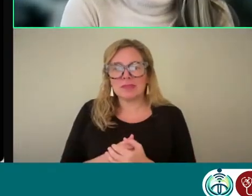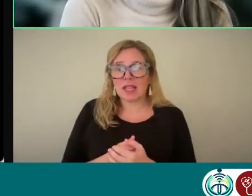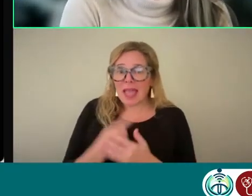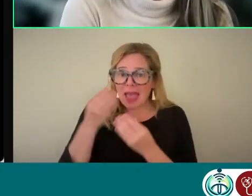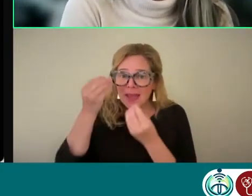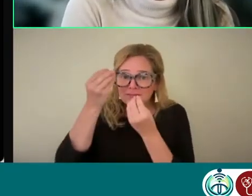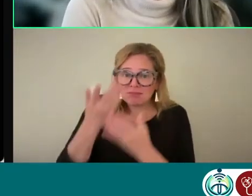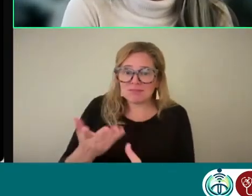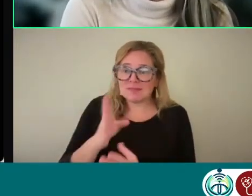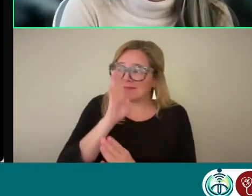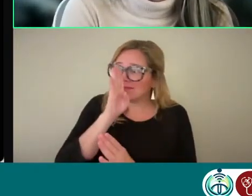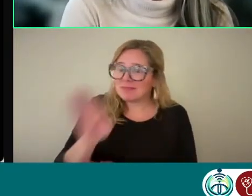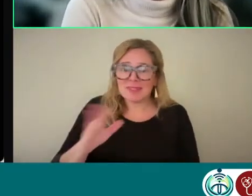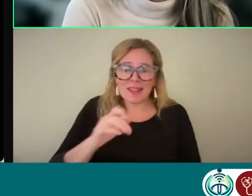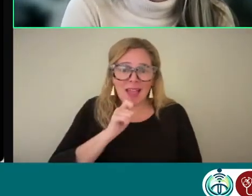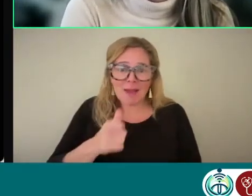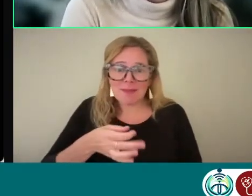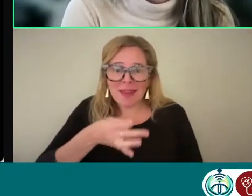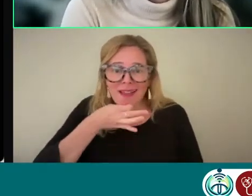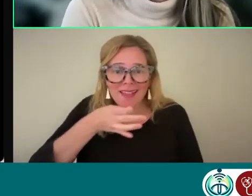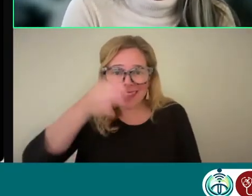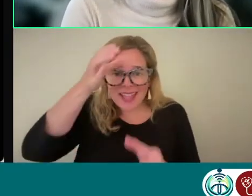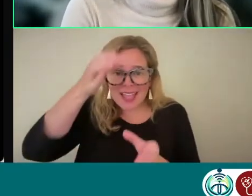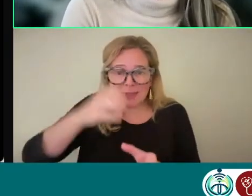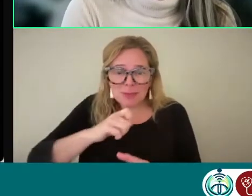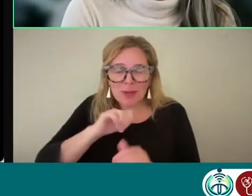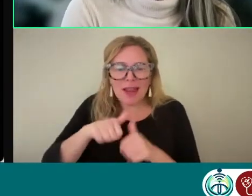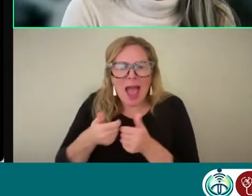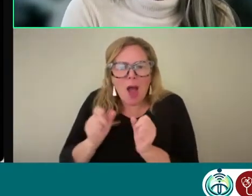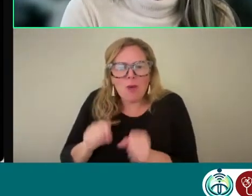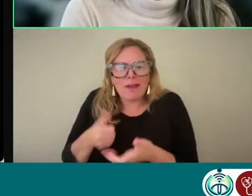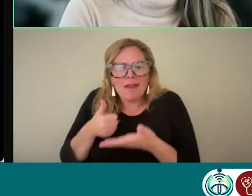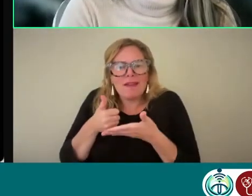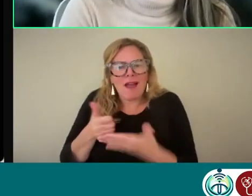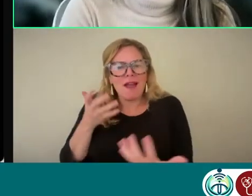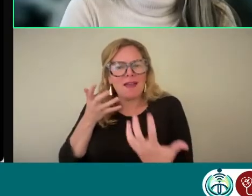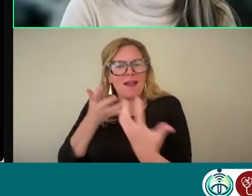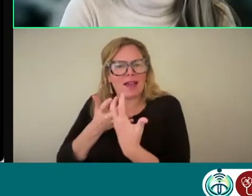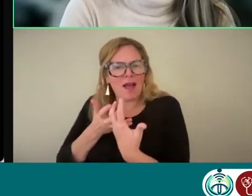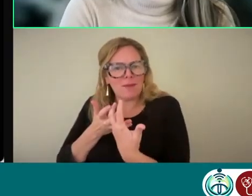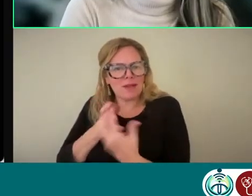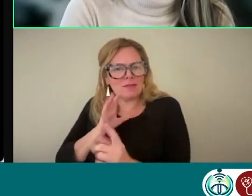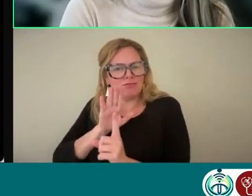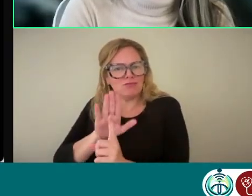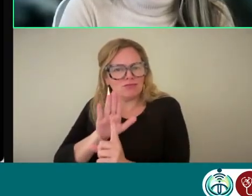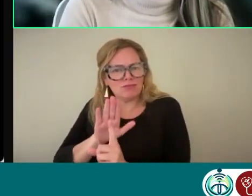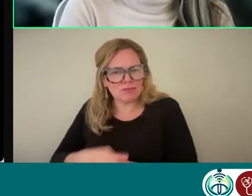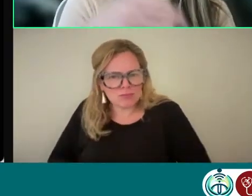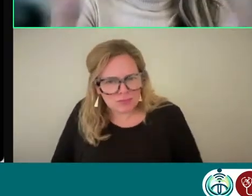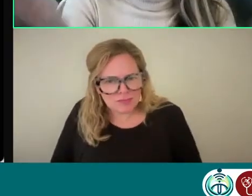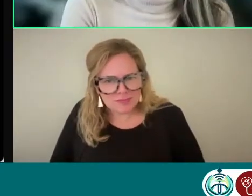So help me understand how I can accommodate you. So that's what I have for you today. These are